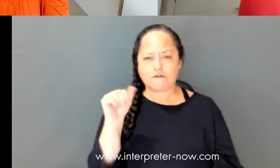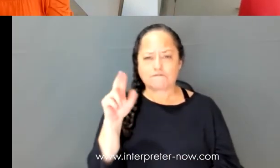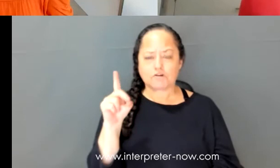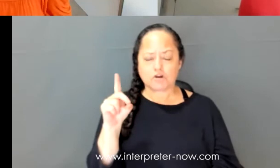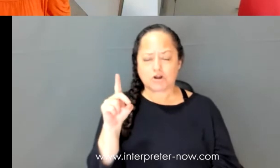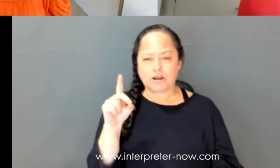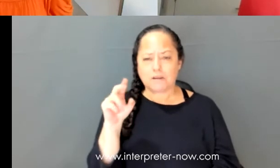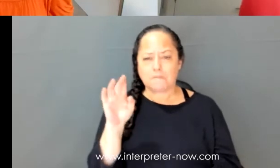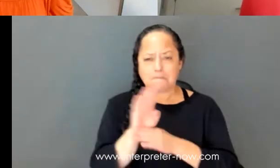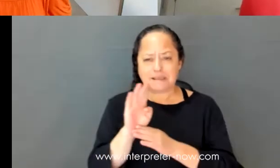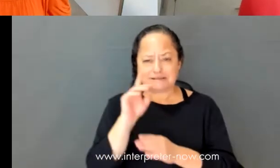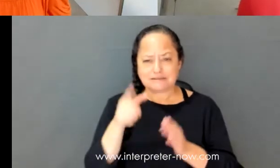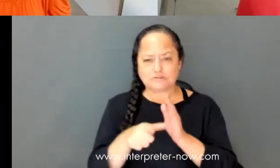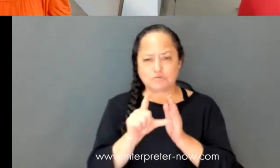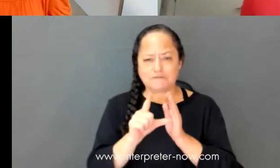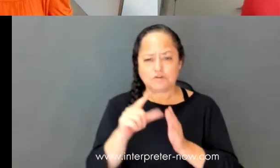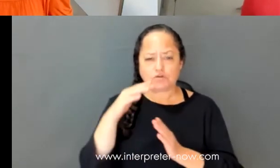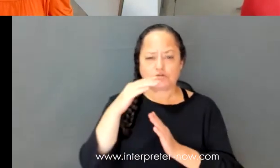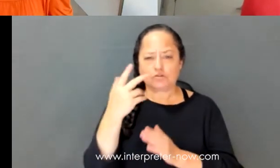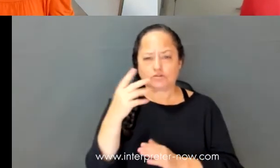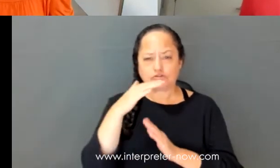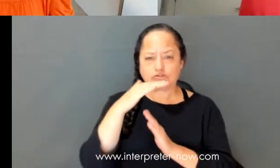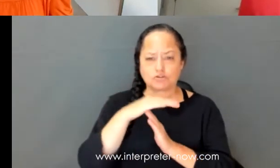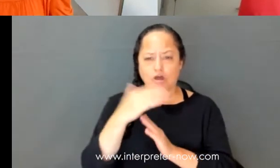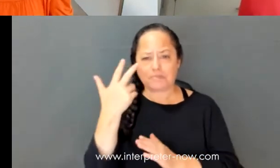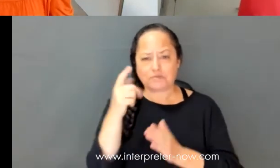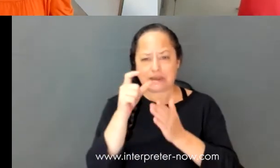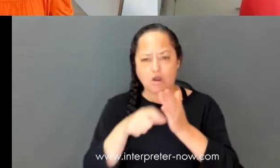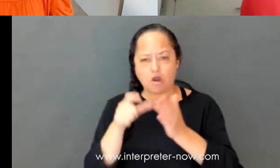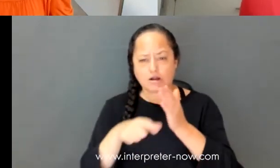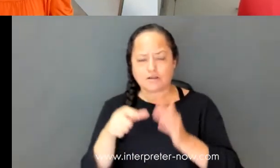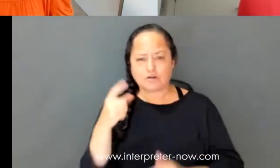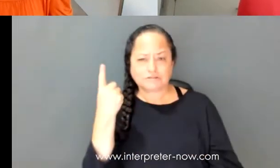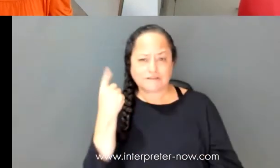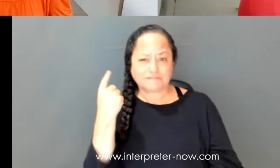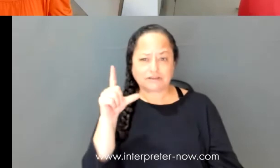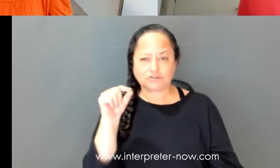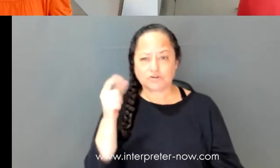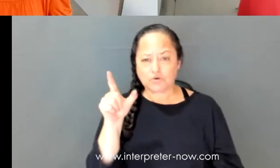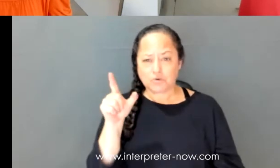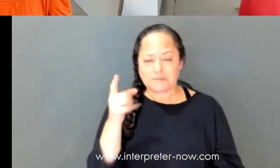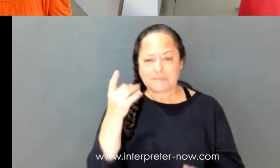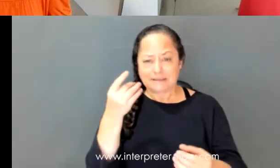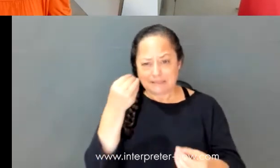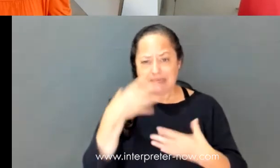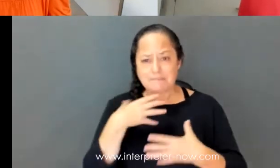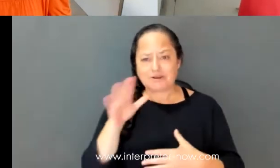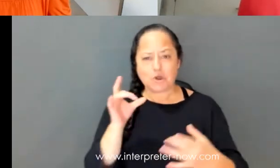of 2021. So, please do check that out. Let me know your feedback on social media. I'm on Twitter and LinkedIn.